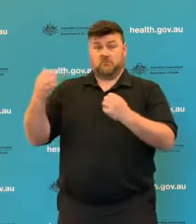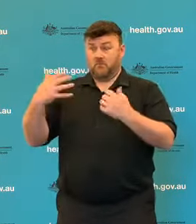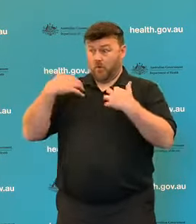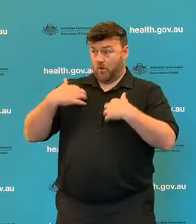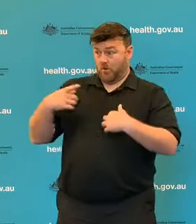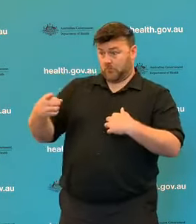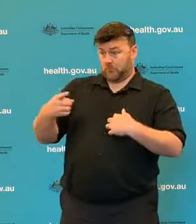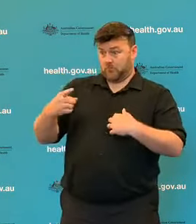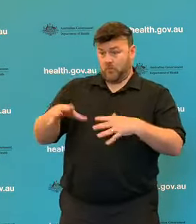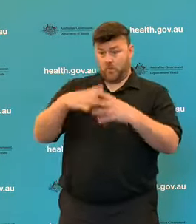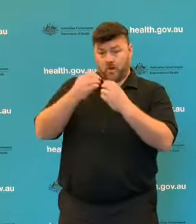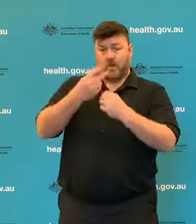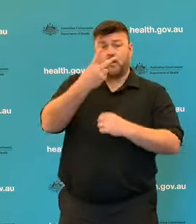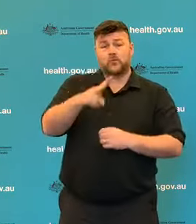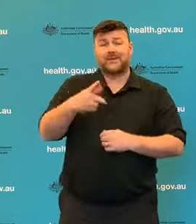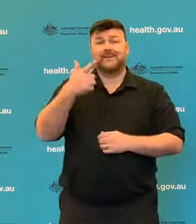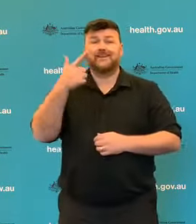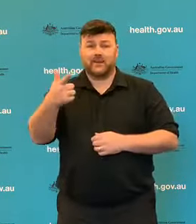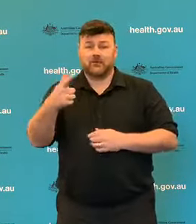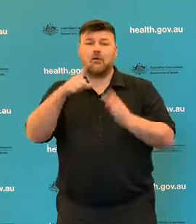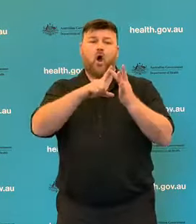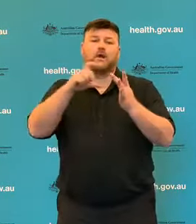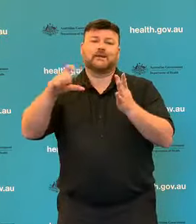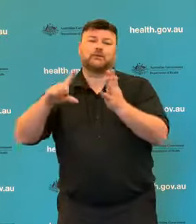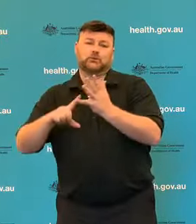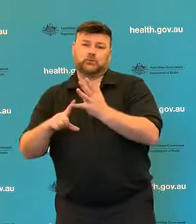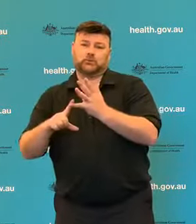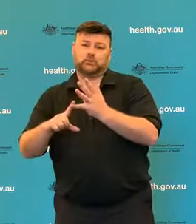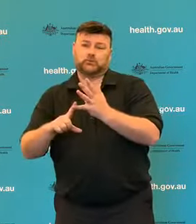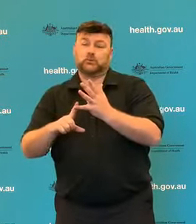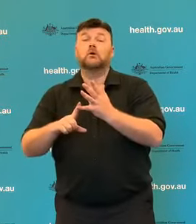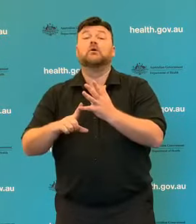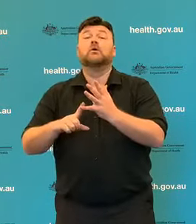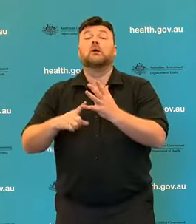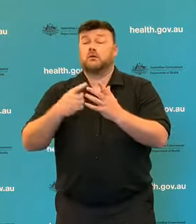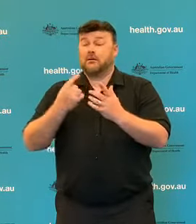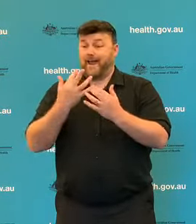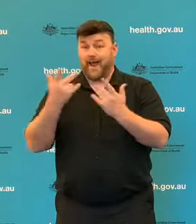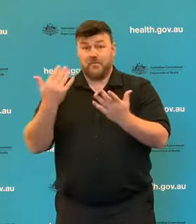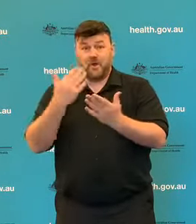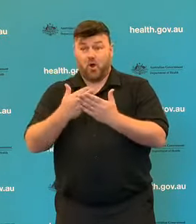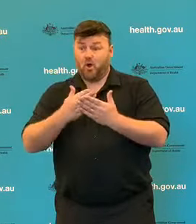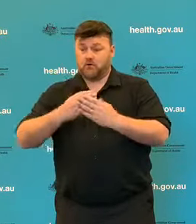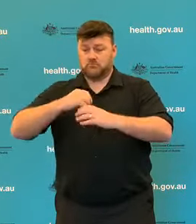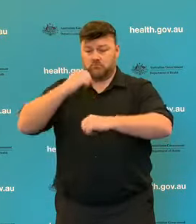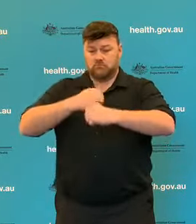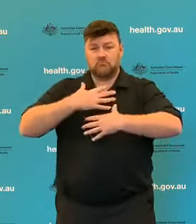people in intensive care units and 19 people on ventilators. Over 6.59